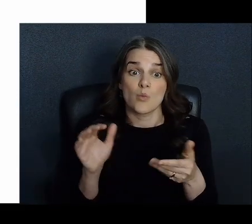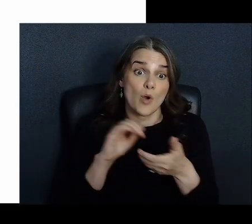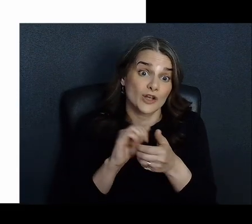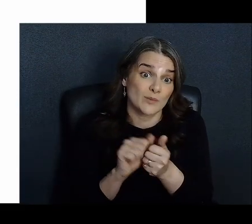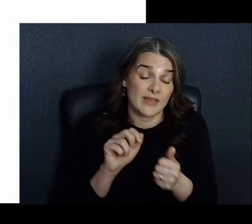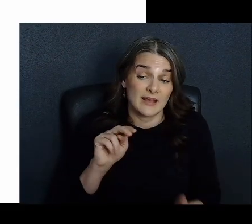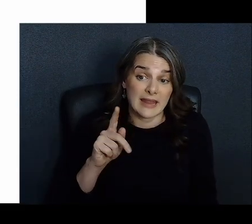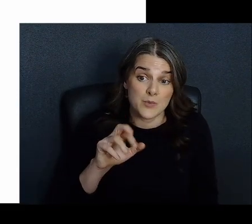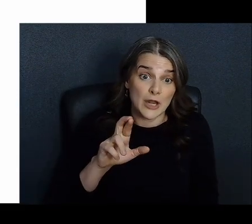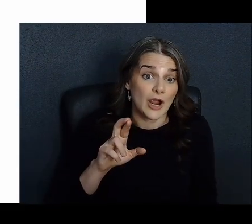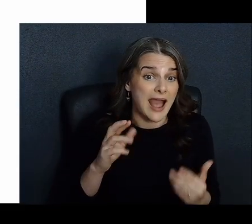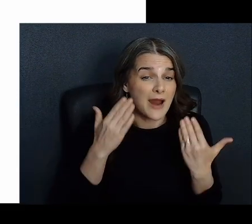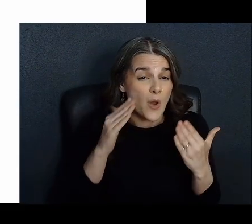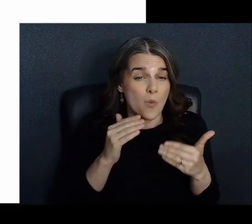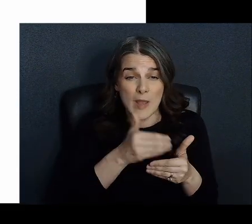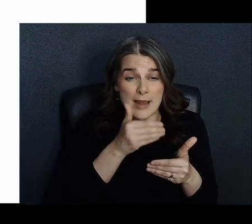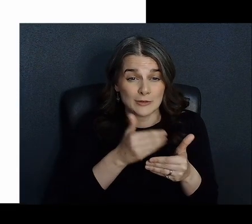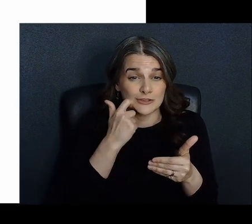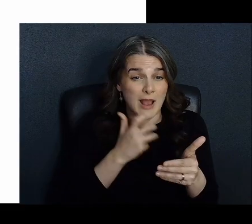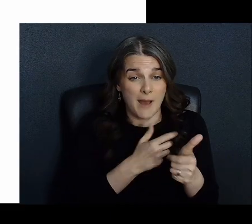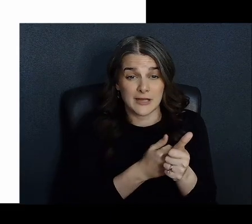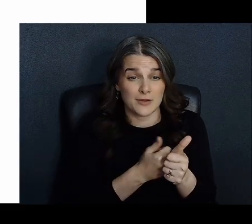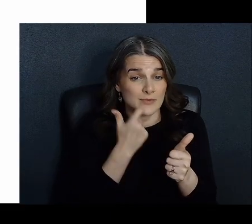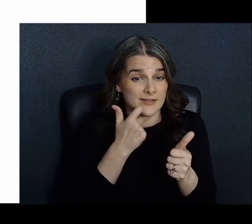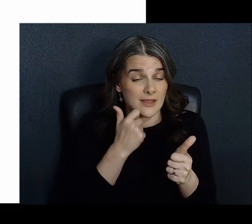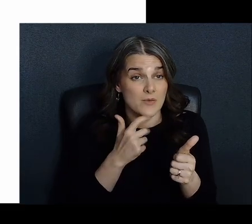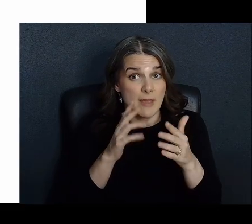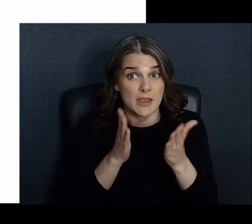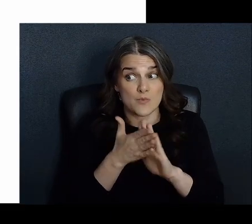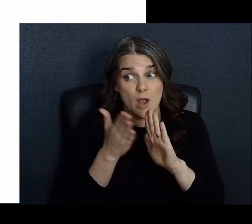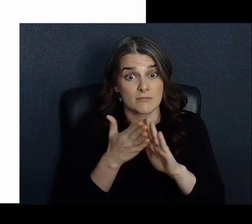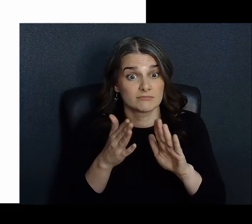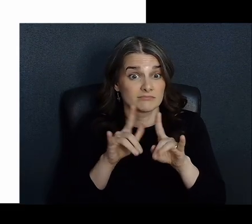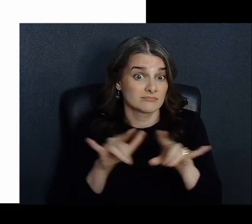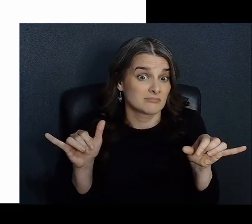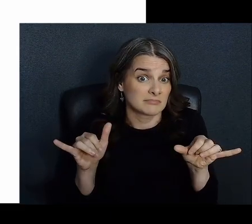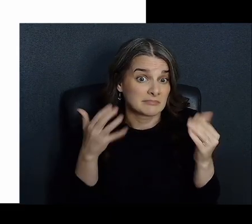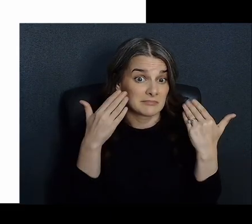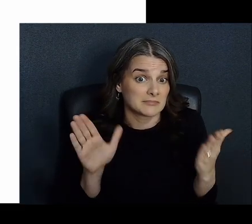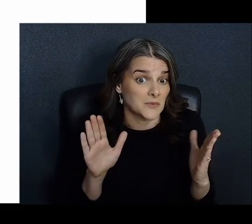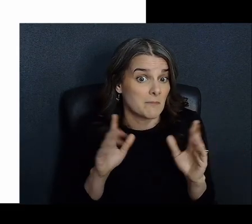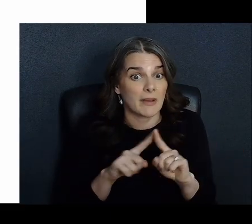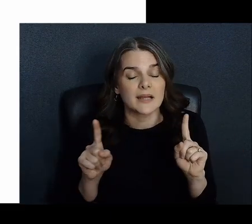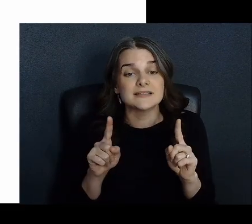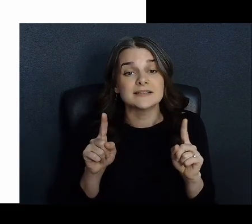It might be available to do that now to run them both at the same time. But it is a great option out there for individuals,